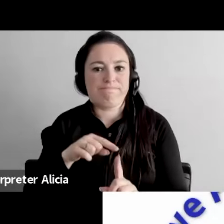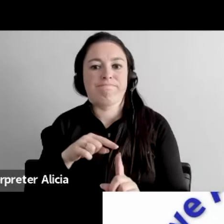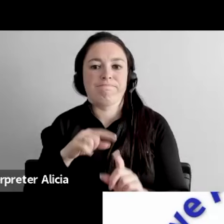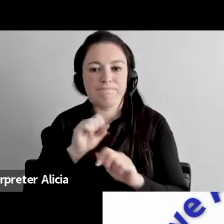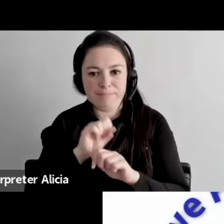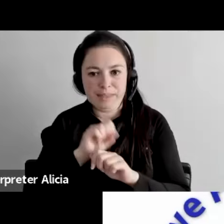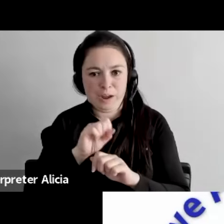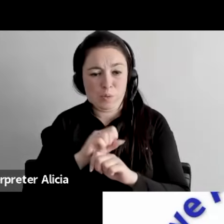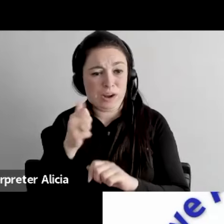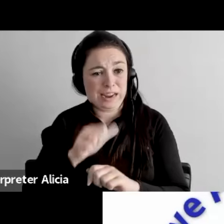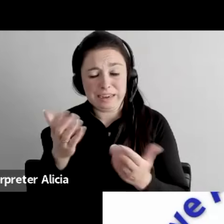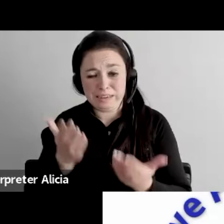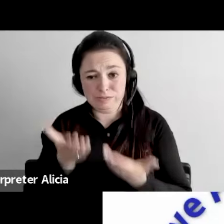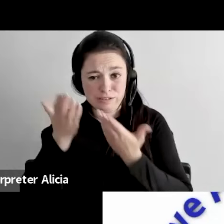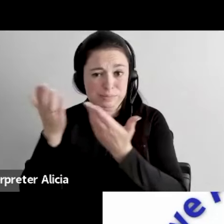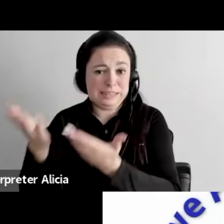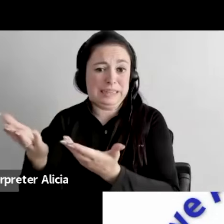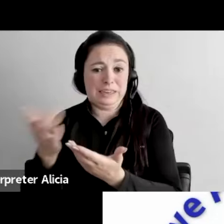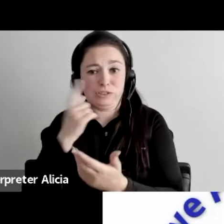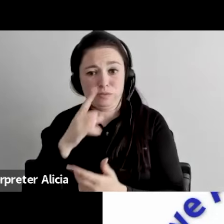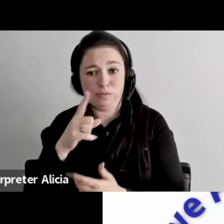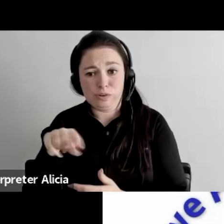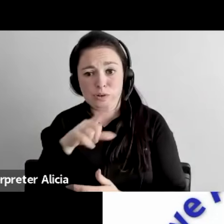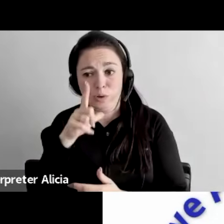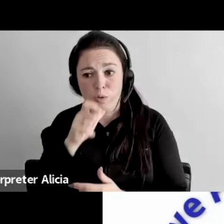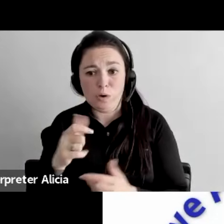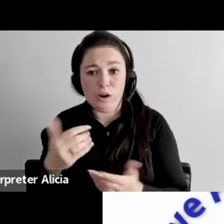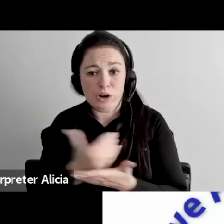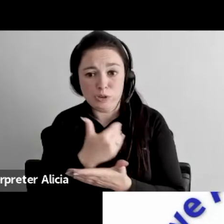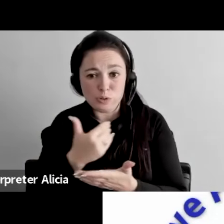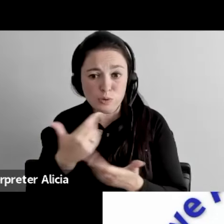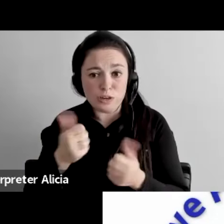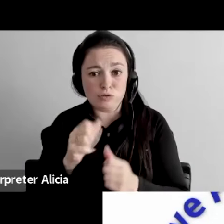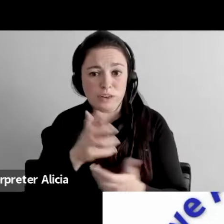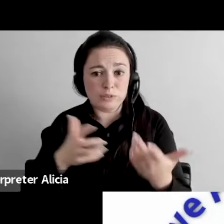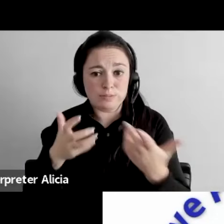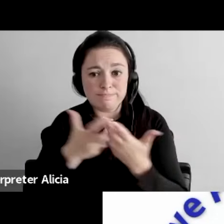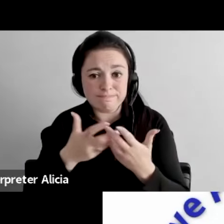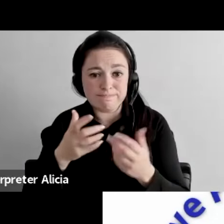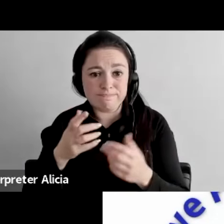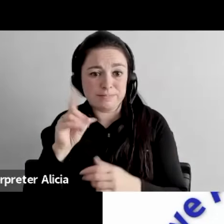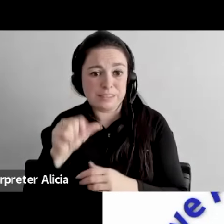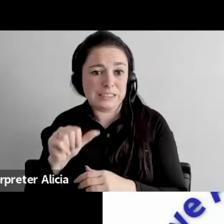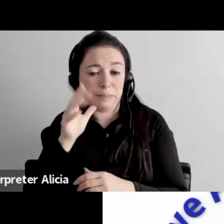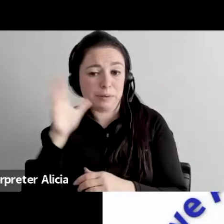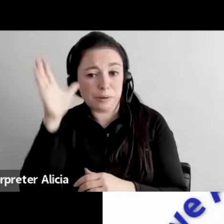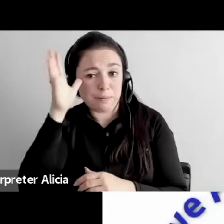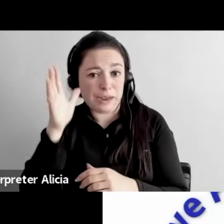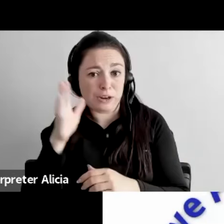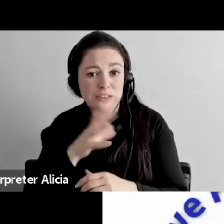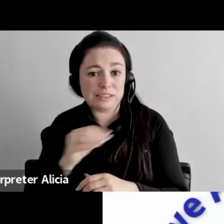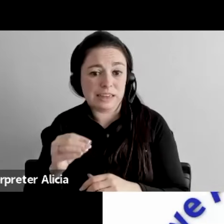for folks who are new to wanting to work with disabled parents and disabled pregnant people about